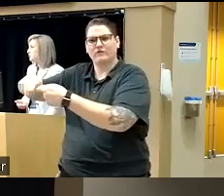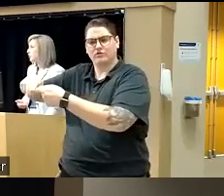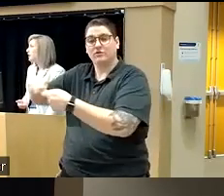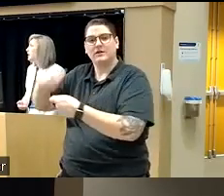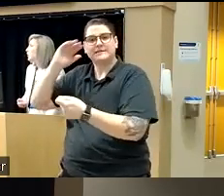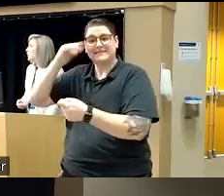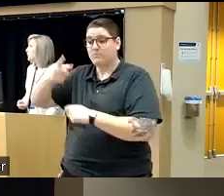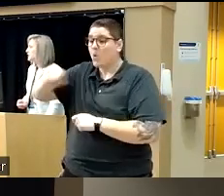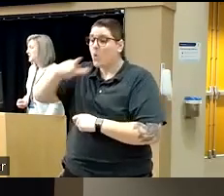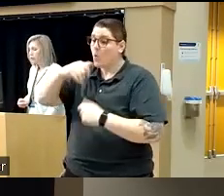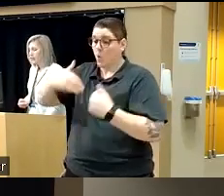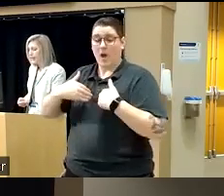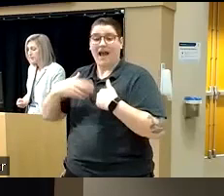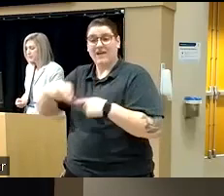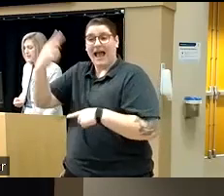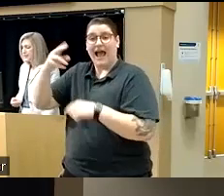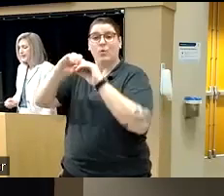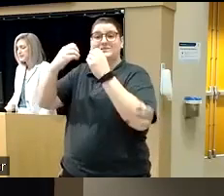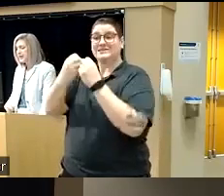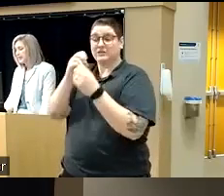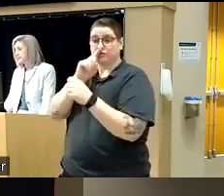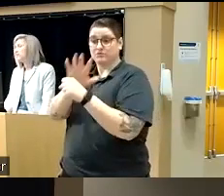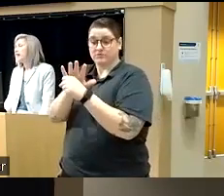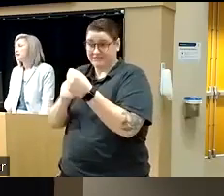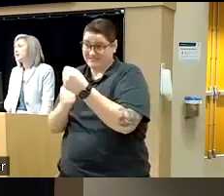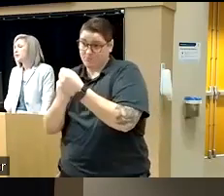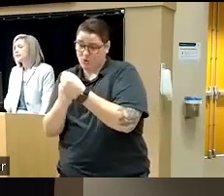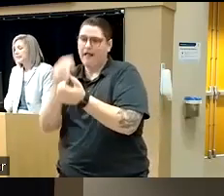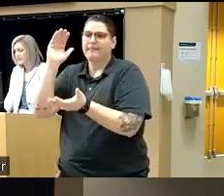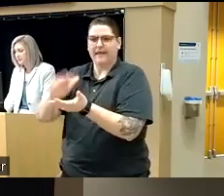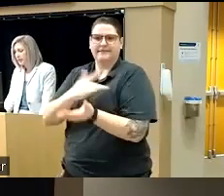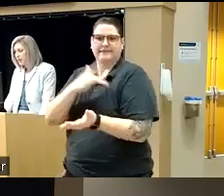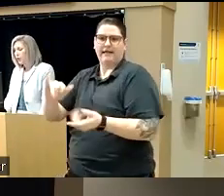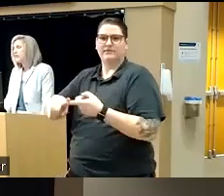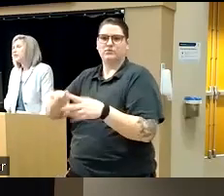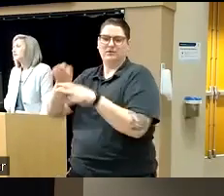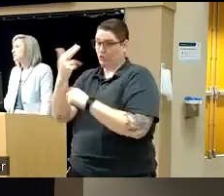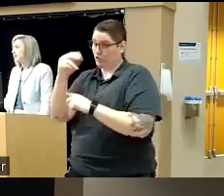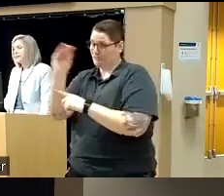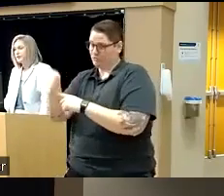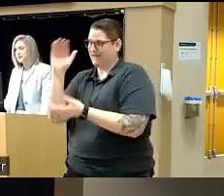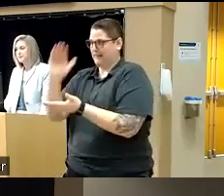support were 13.8 percent less likely to voluntarily leave over the next three years